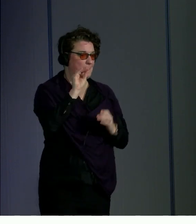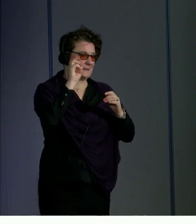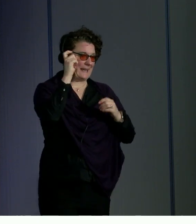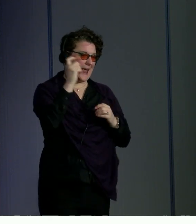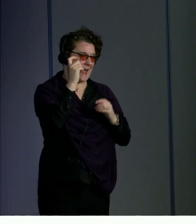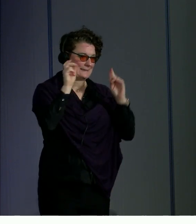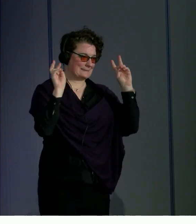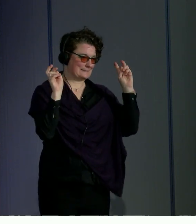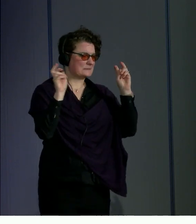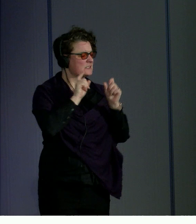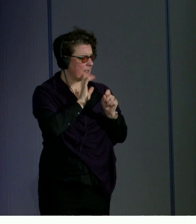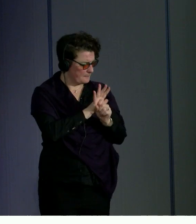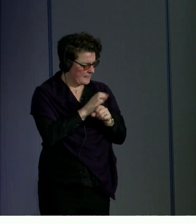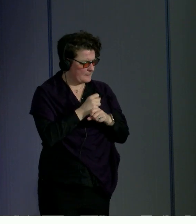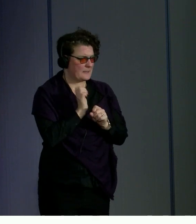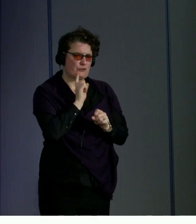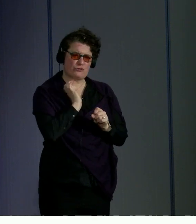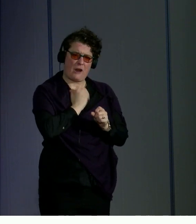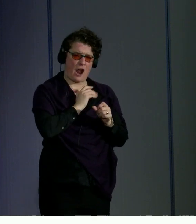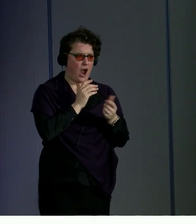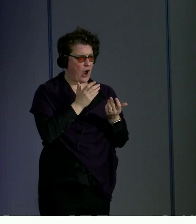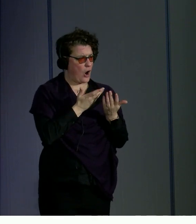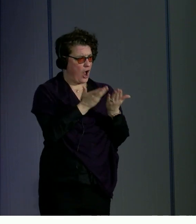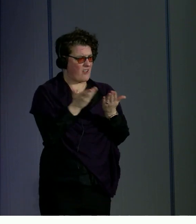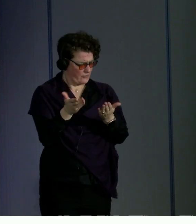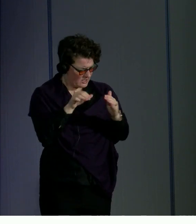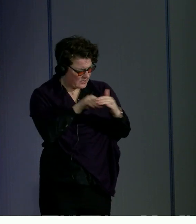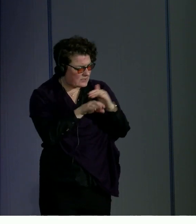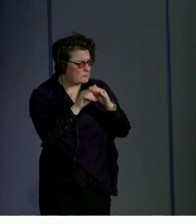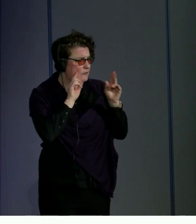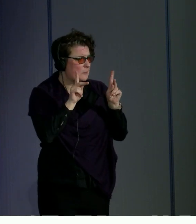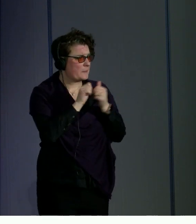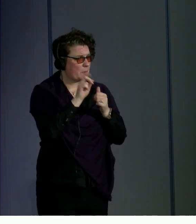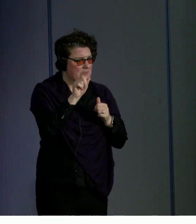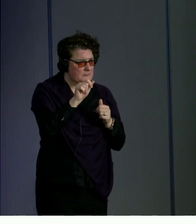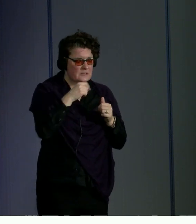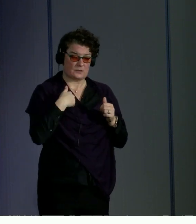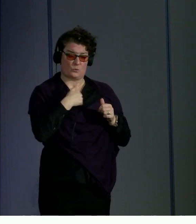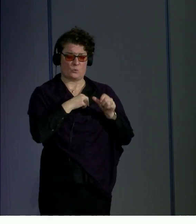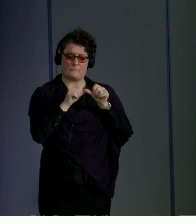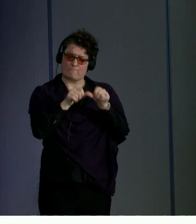disabilities. Our ongoing accessibility efforts works towards conforming to the Web Content